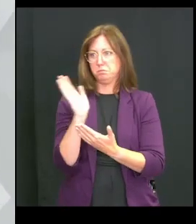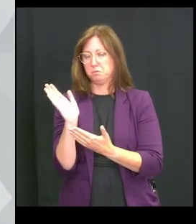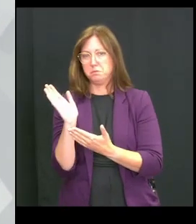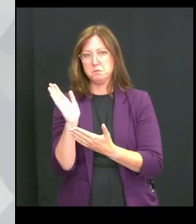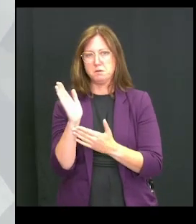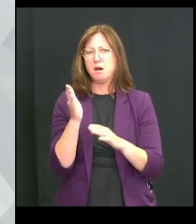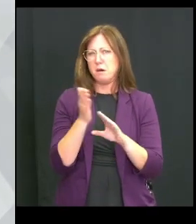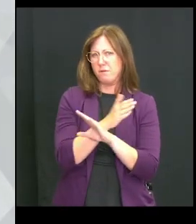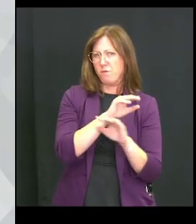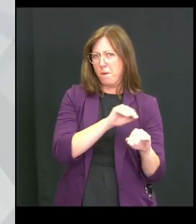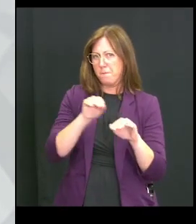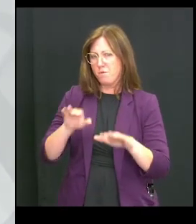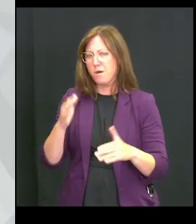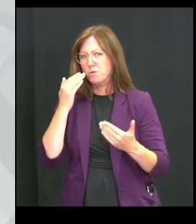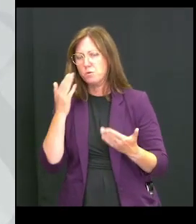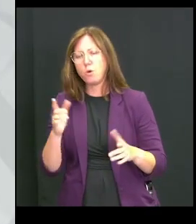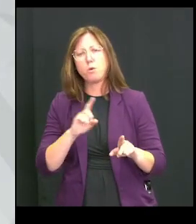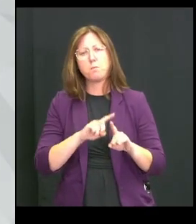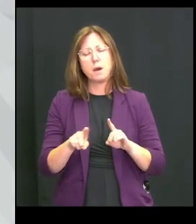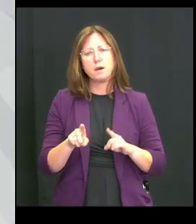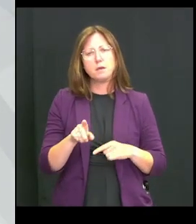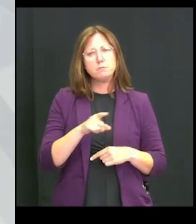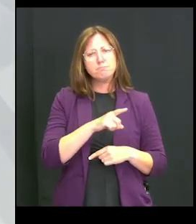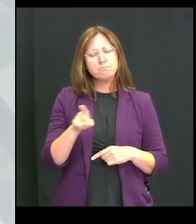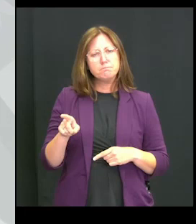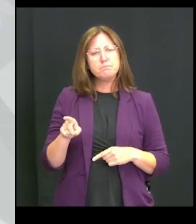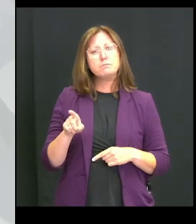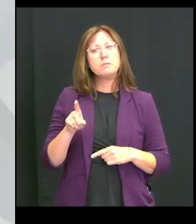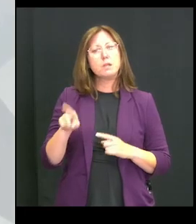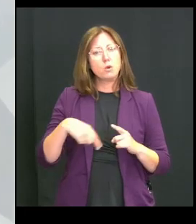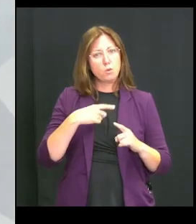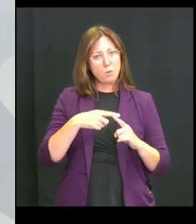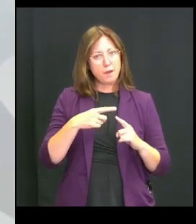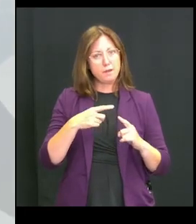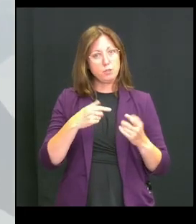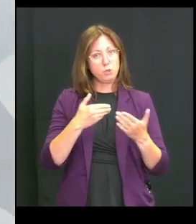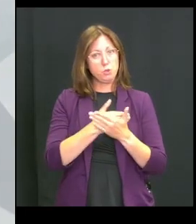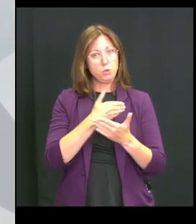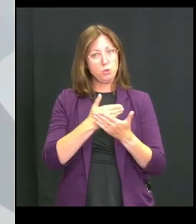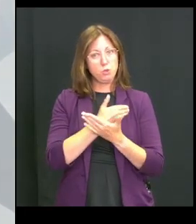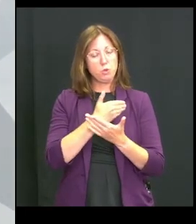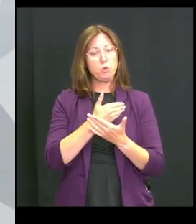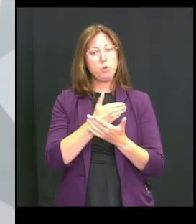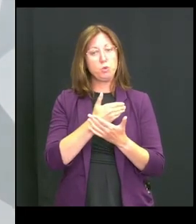but what should we actually consider when we're educating the new generation of Canadians,